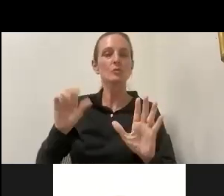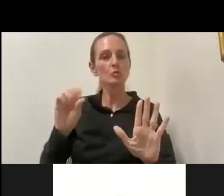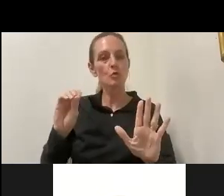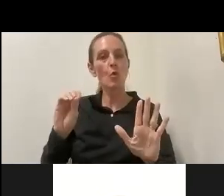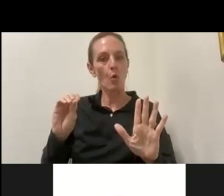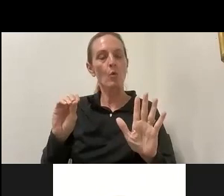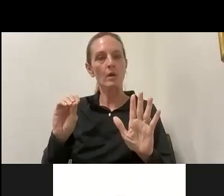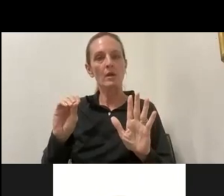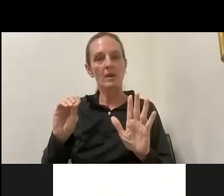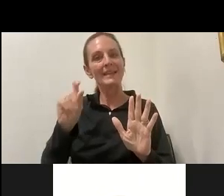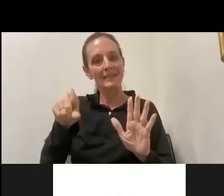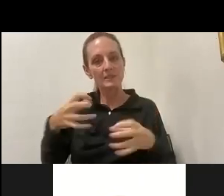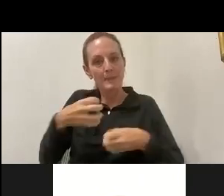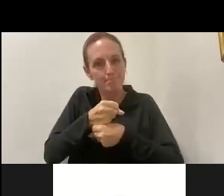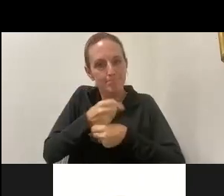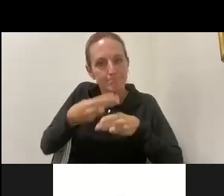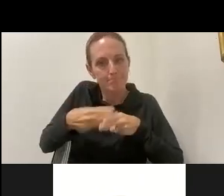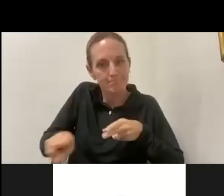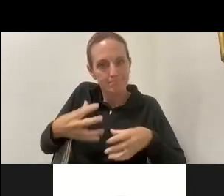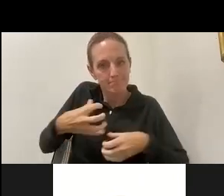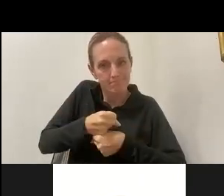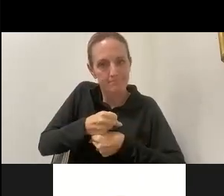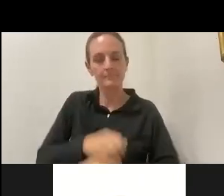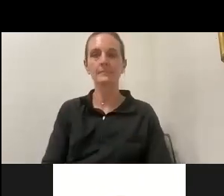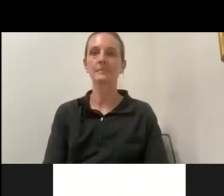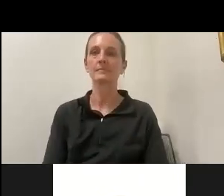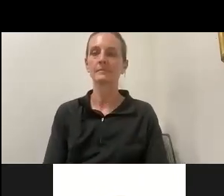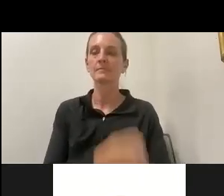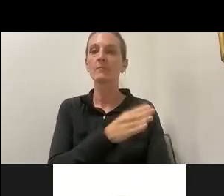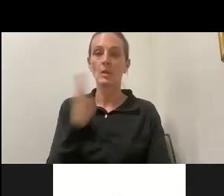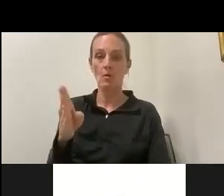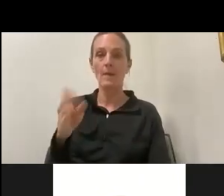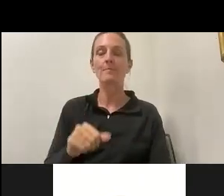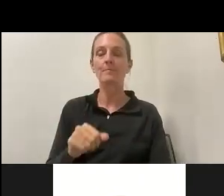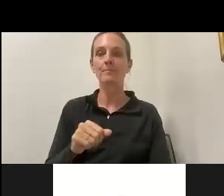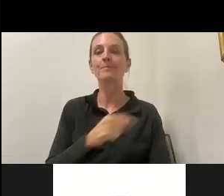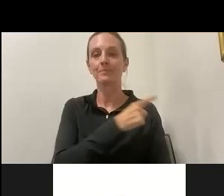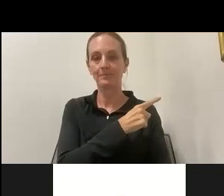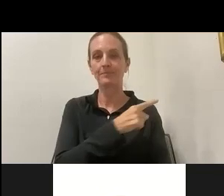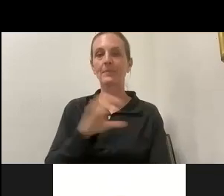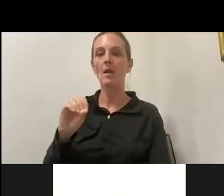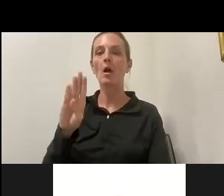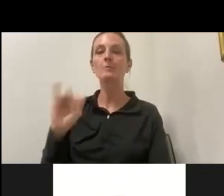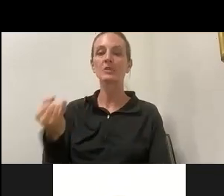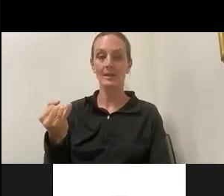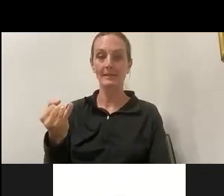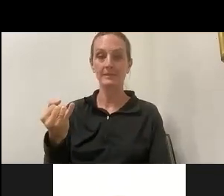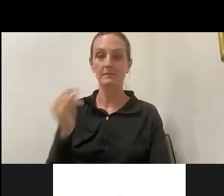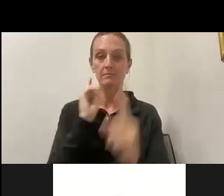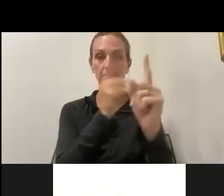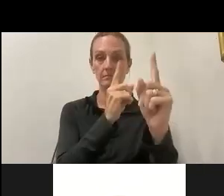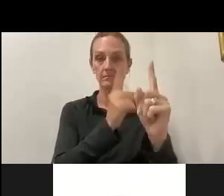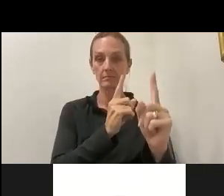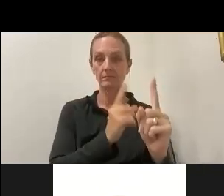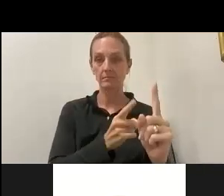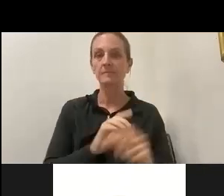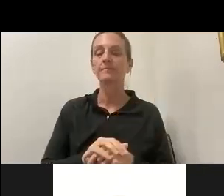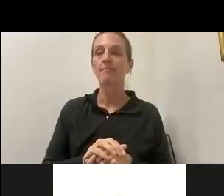Next slide is the objectives. Now, these objectives are probably the